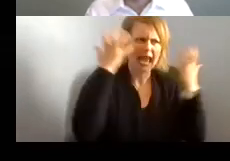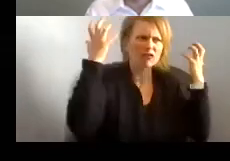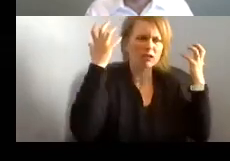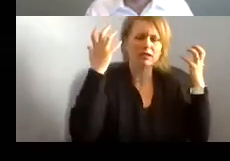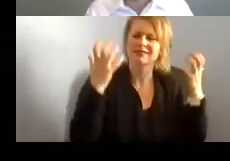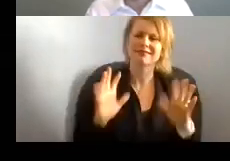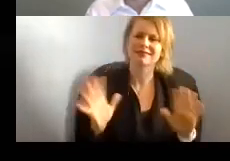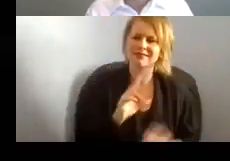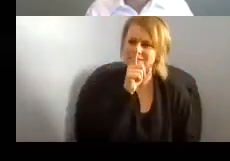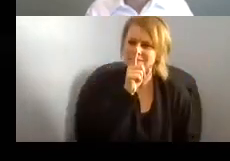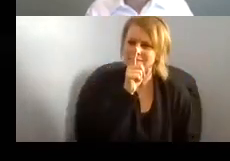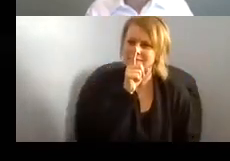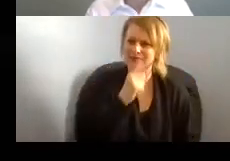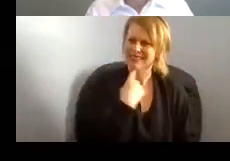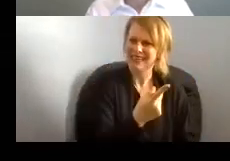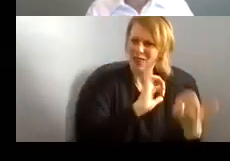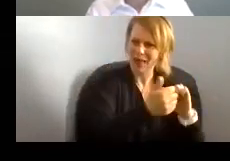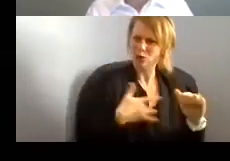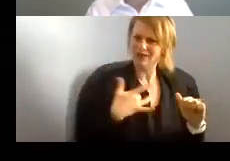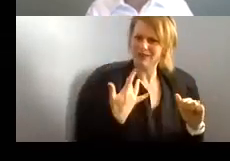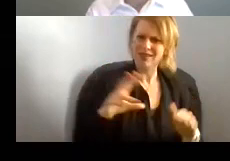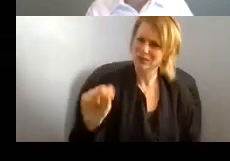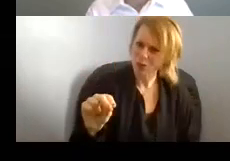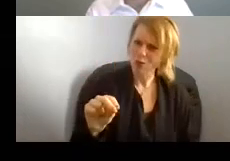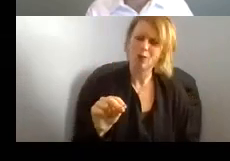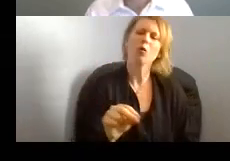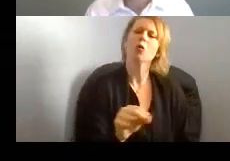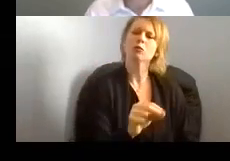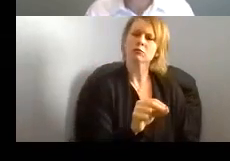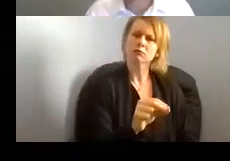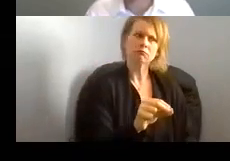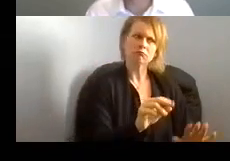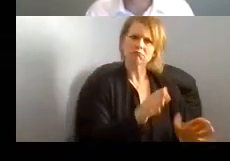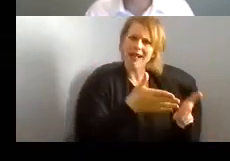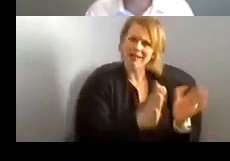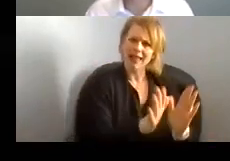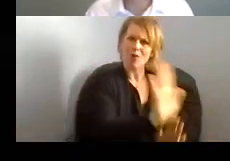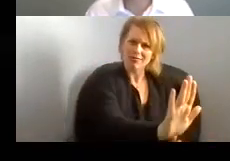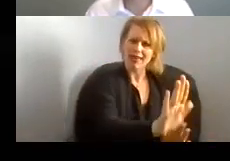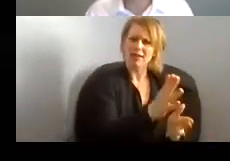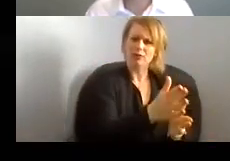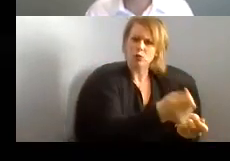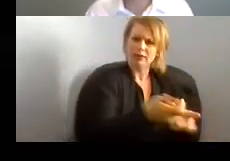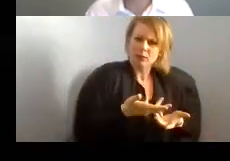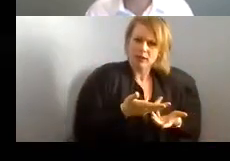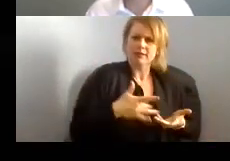So you should let the person instead express their own feelings. Sometimes we try and share our personal loss experiences